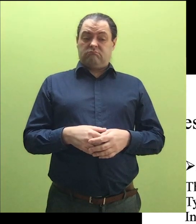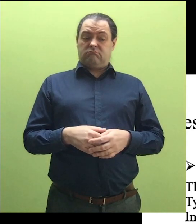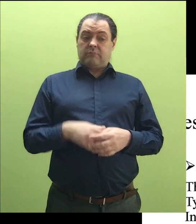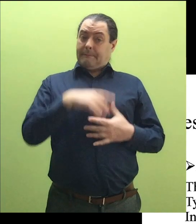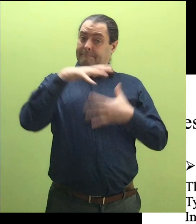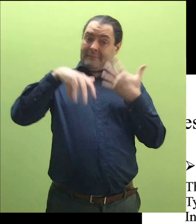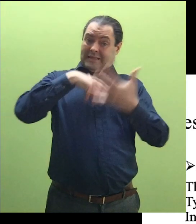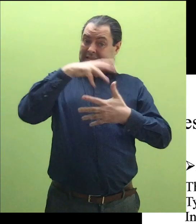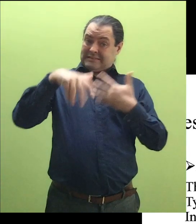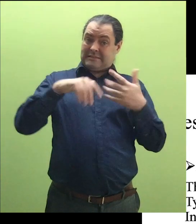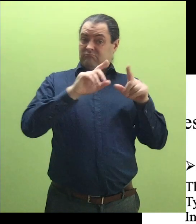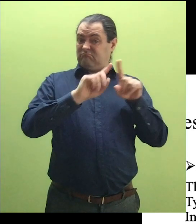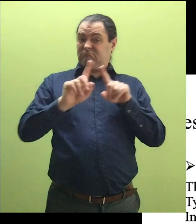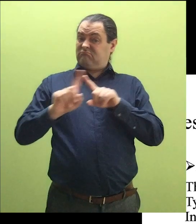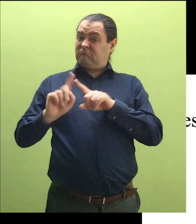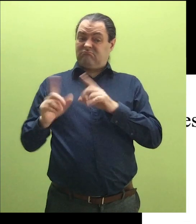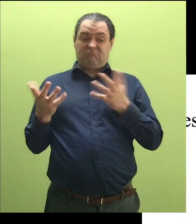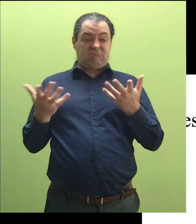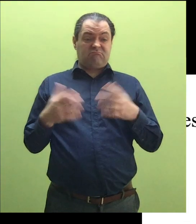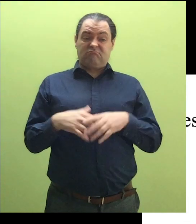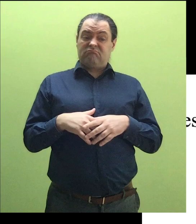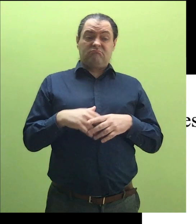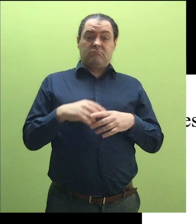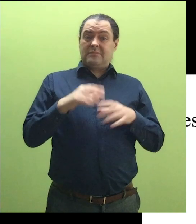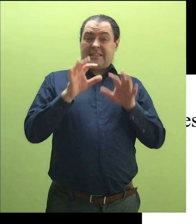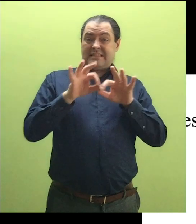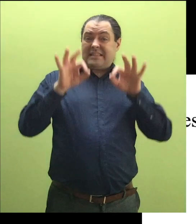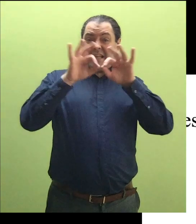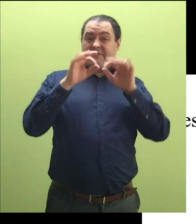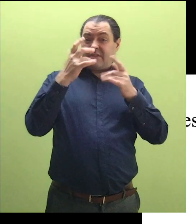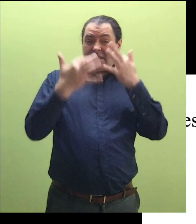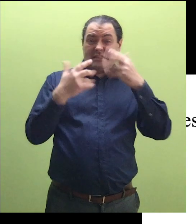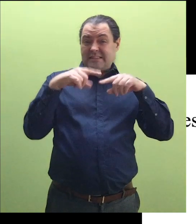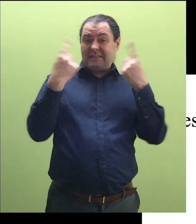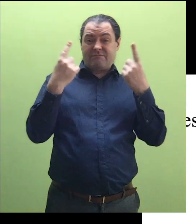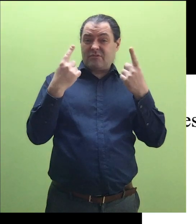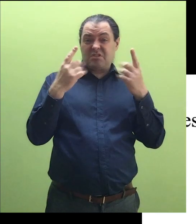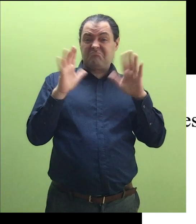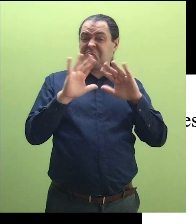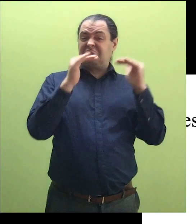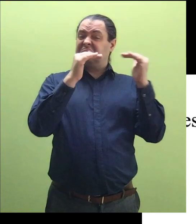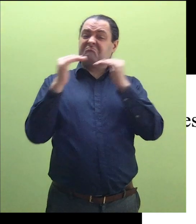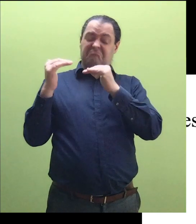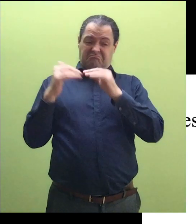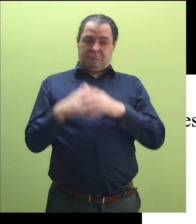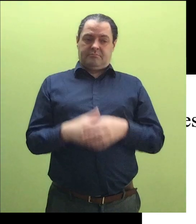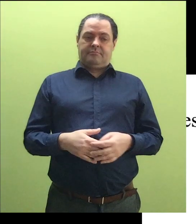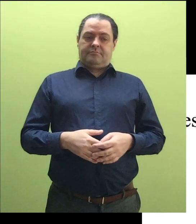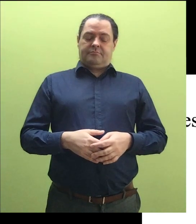instances. However, to be able to see if any of these